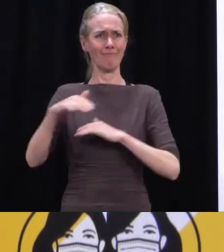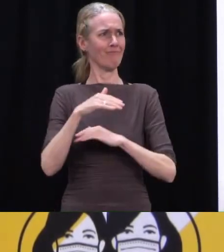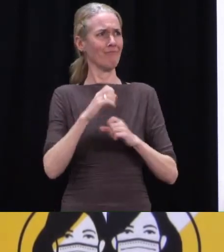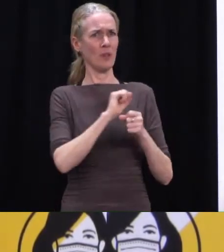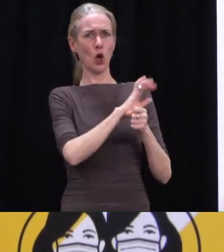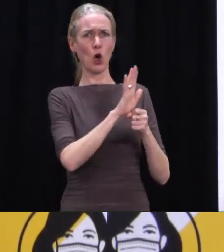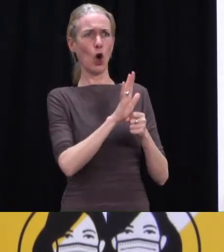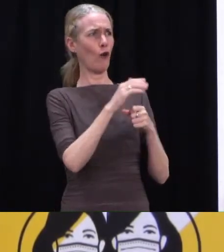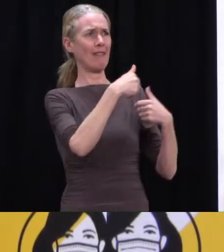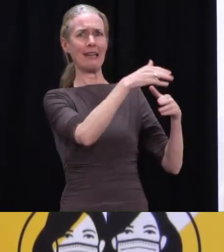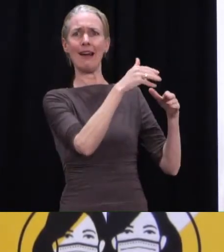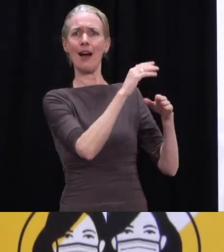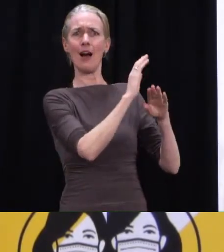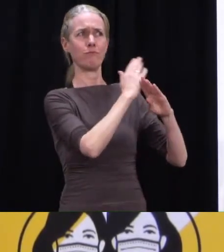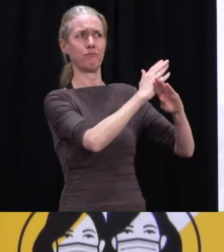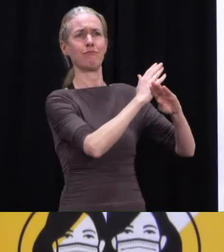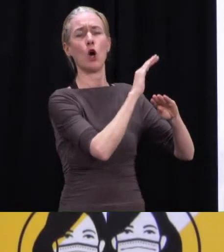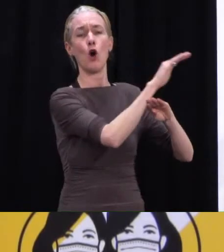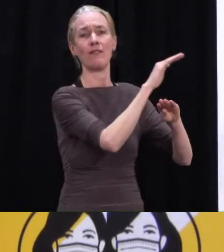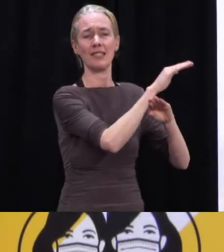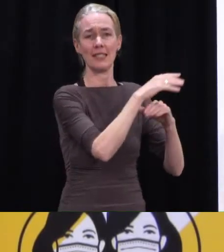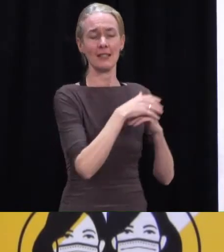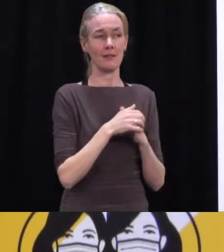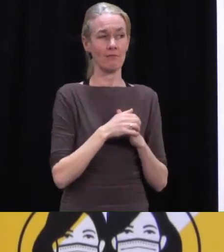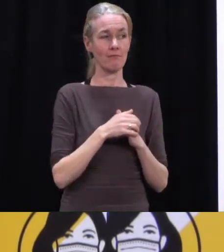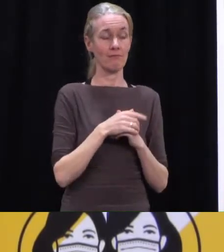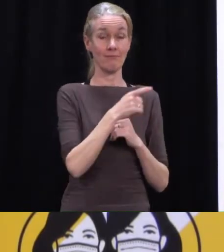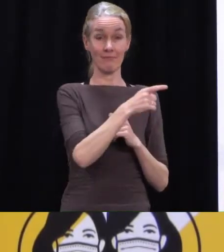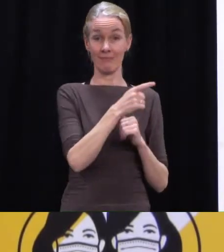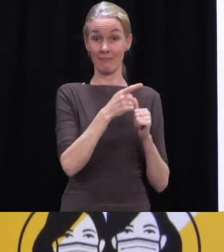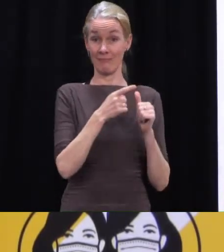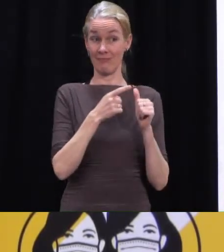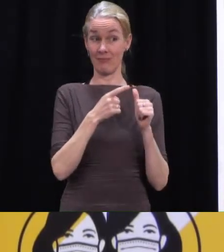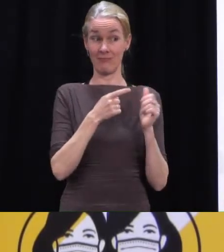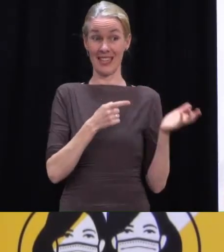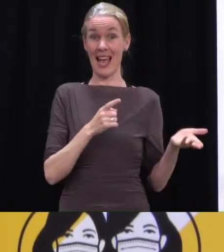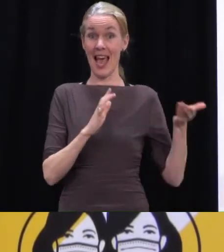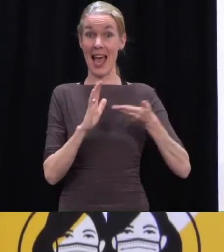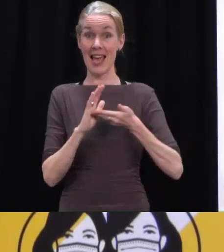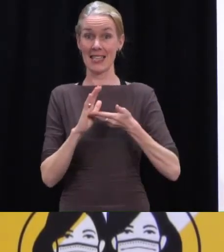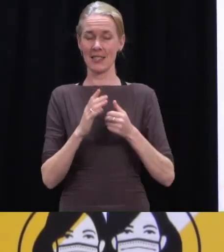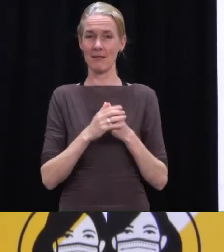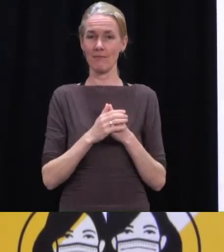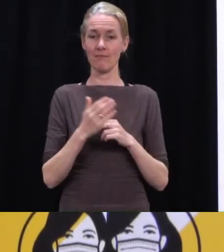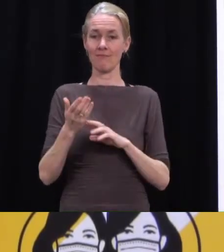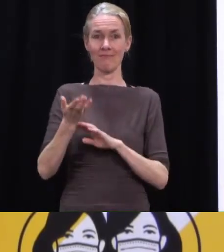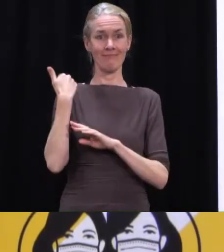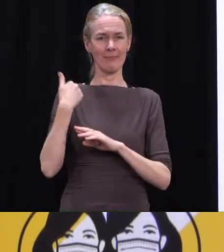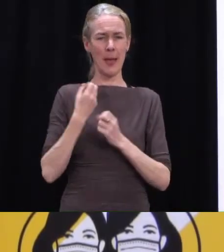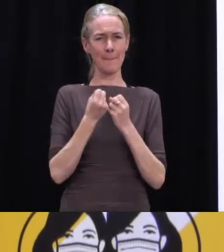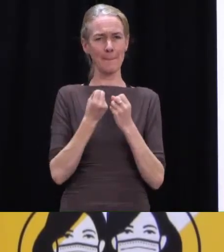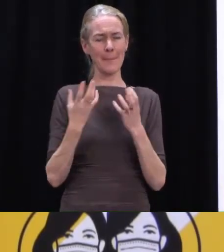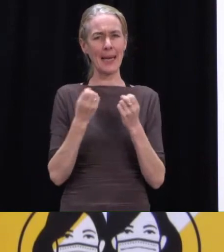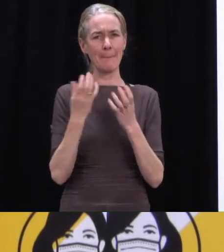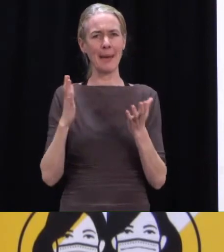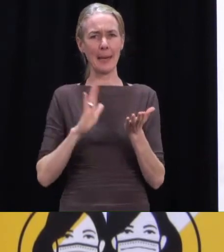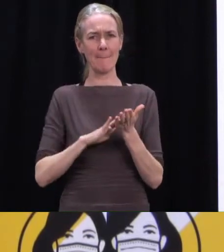Zealand. >> Just finally... >> Your comments on the quarantine facility, perhaps es?>> Oh, look, I think, really, those